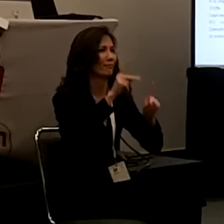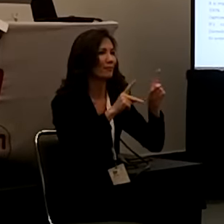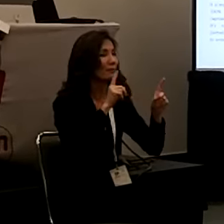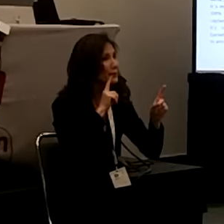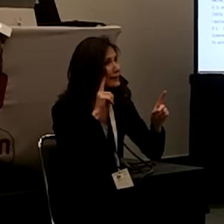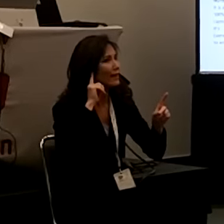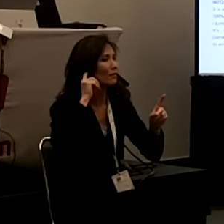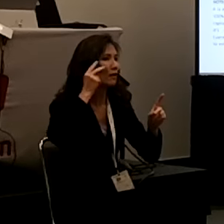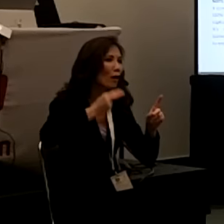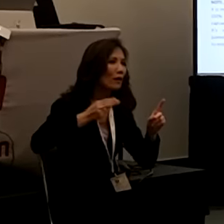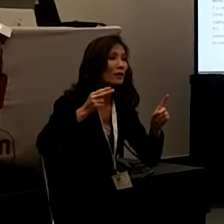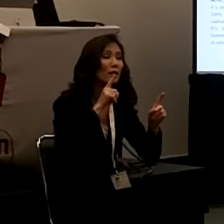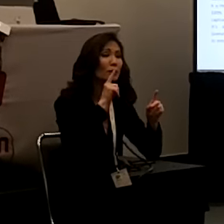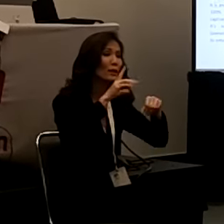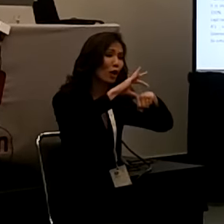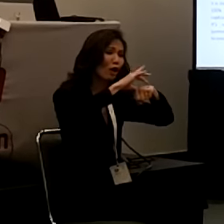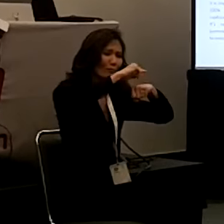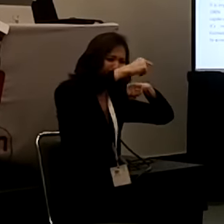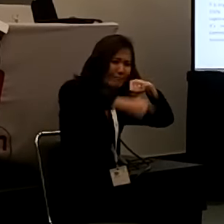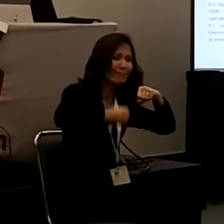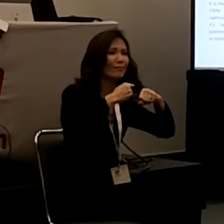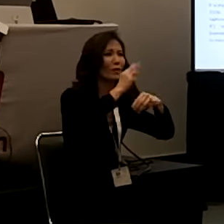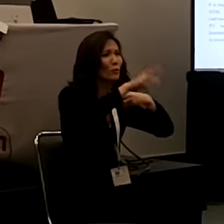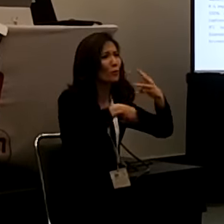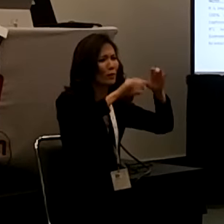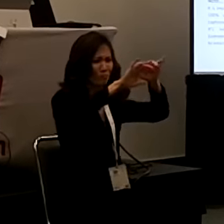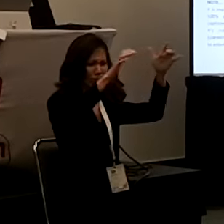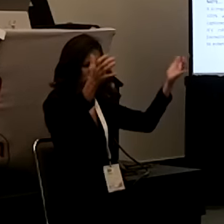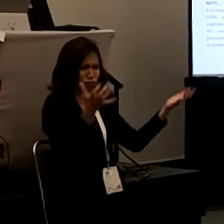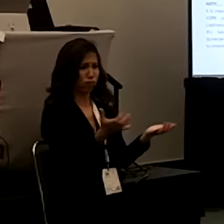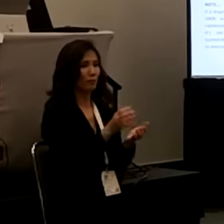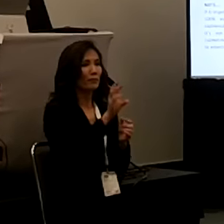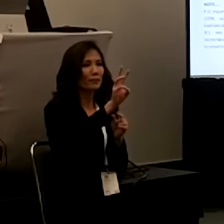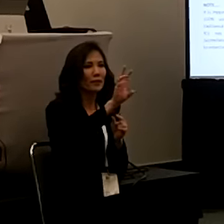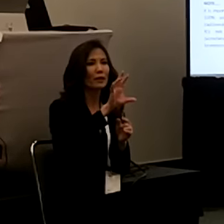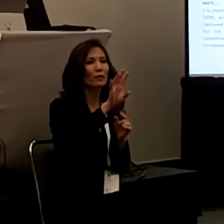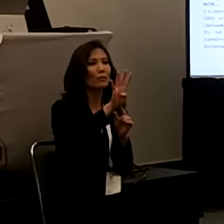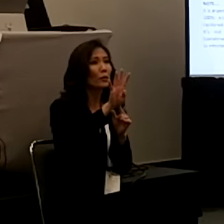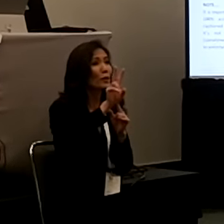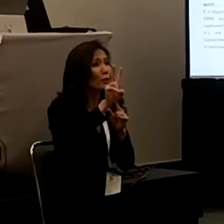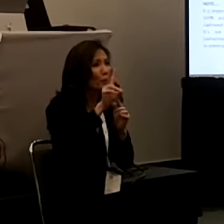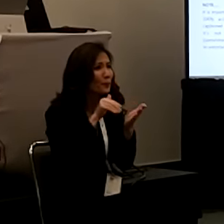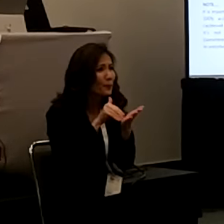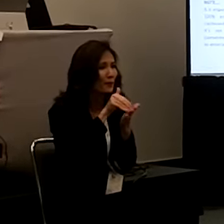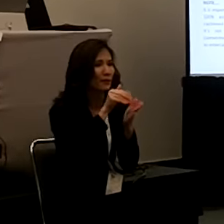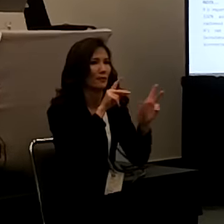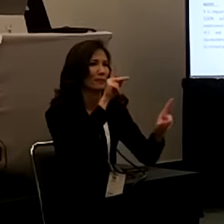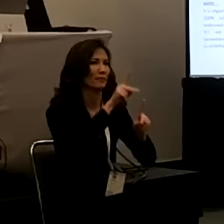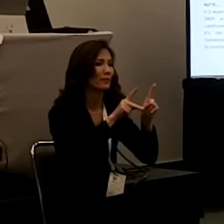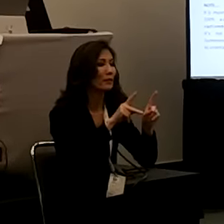and worldwide, about 642 million people which, worldwide we're .